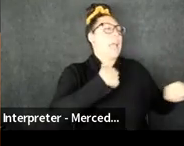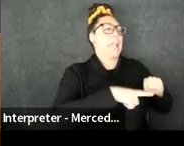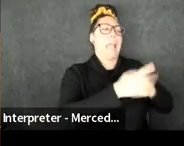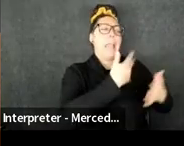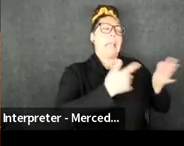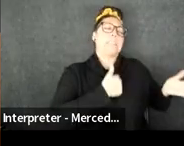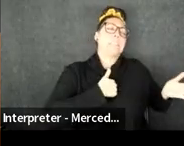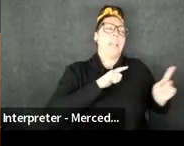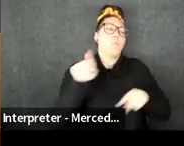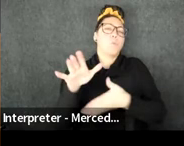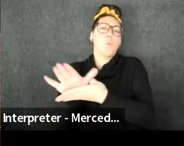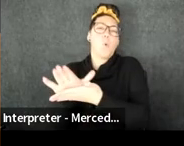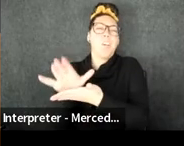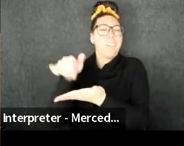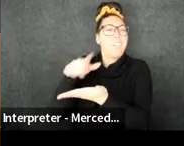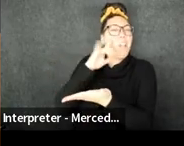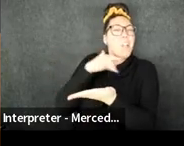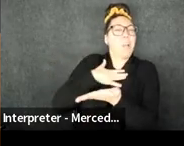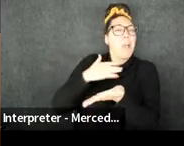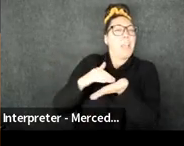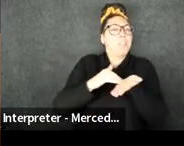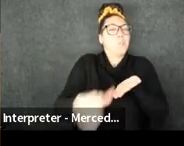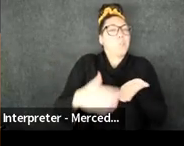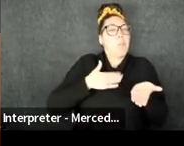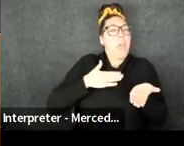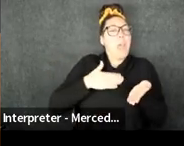So I my third semester following on my failure of my first year,